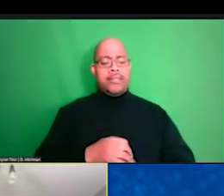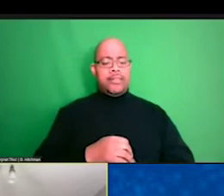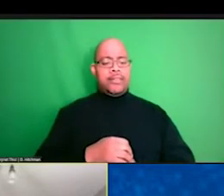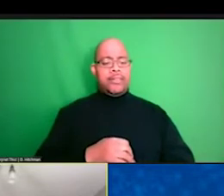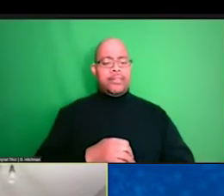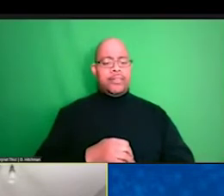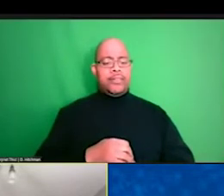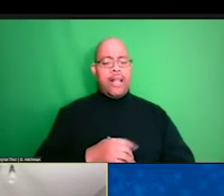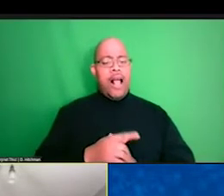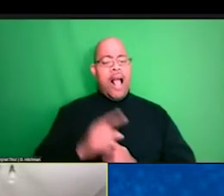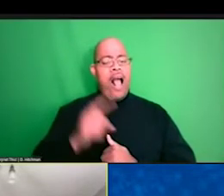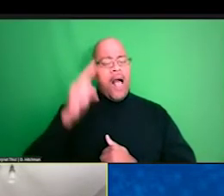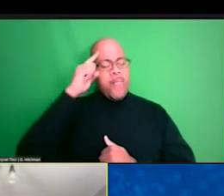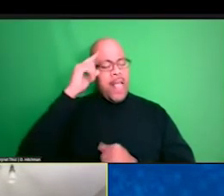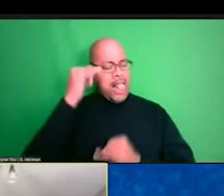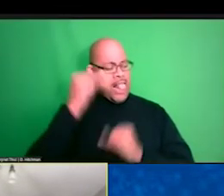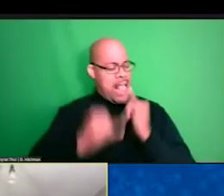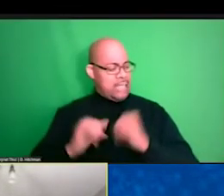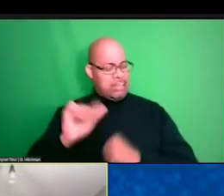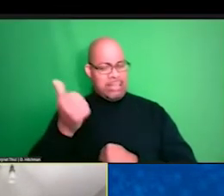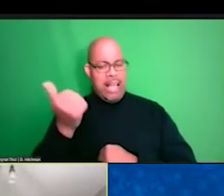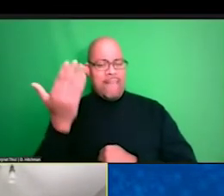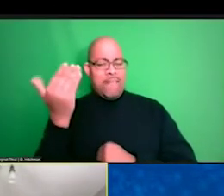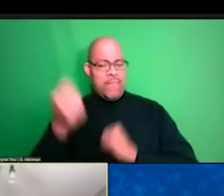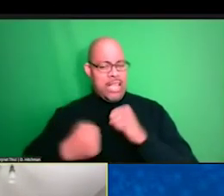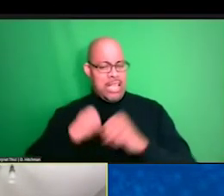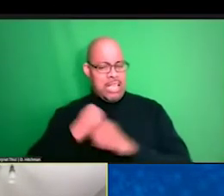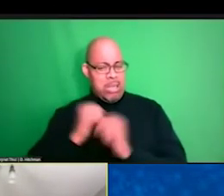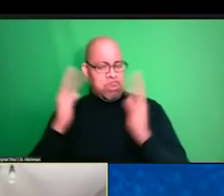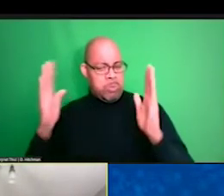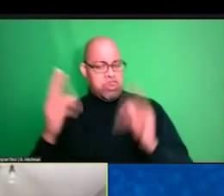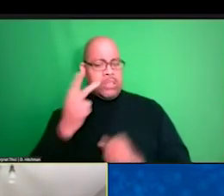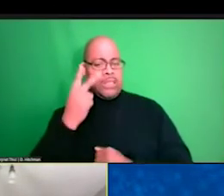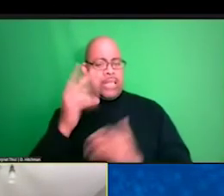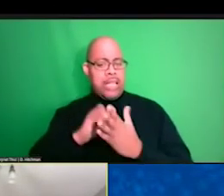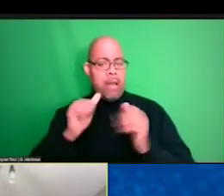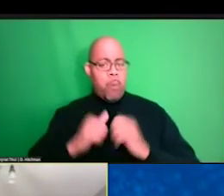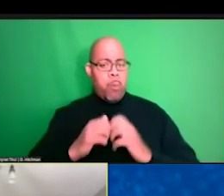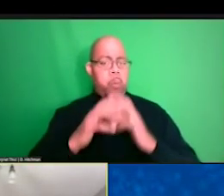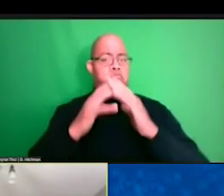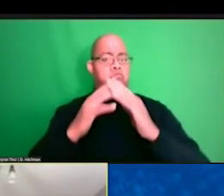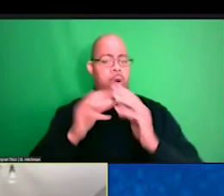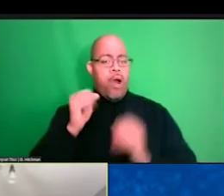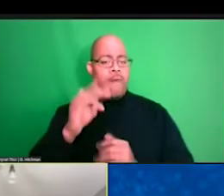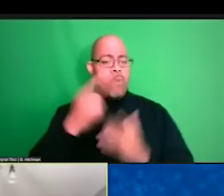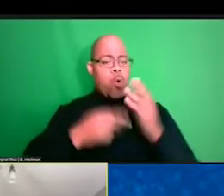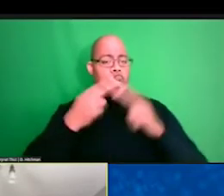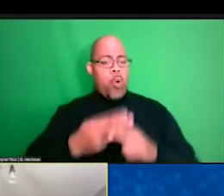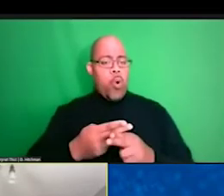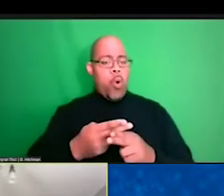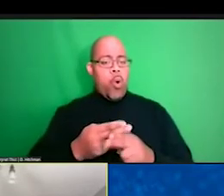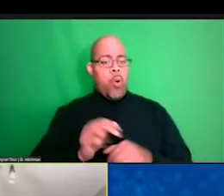the last ten, fifteen years, you see the emergence of what we call the consumer-based technology,